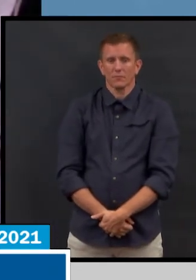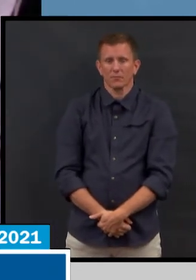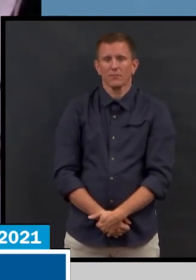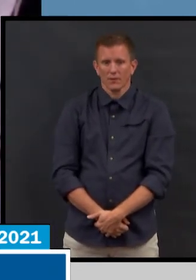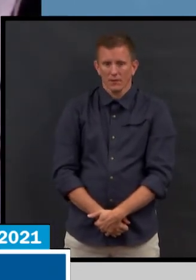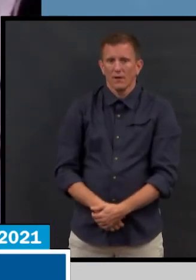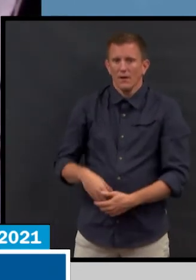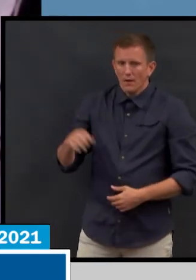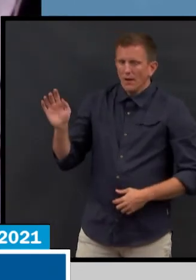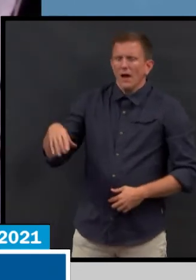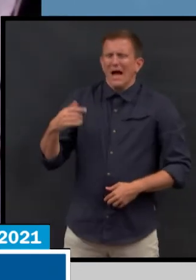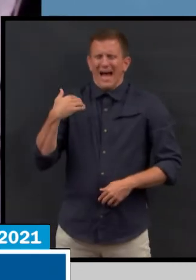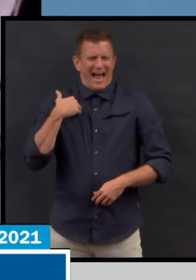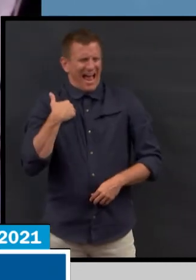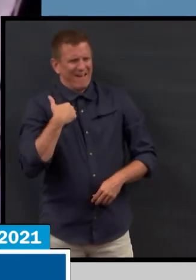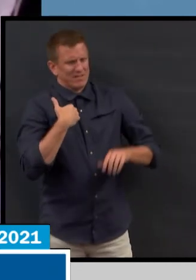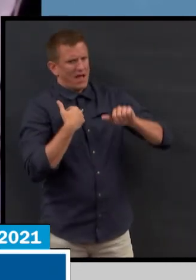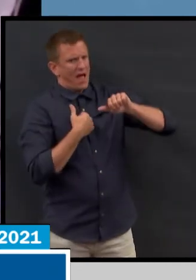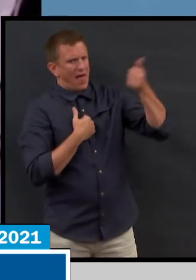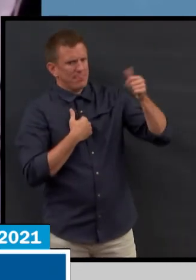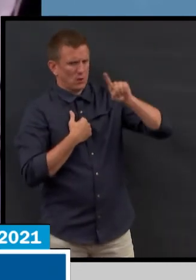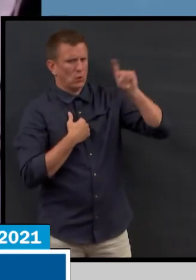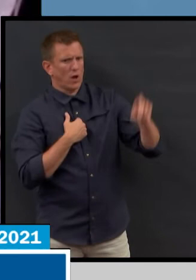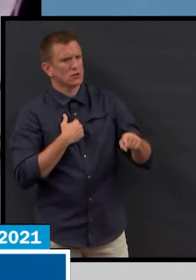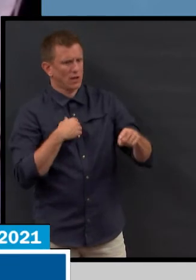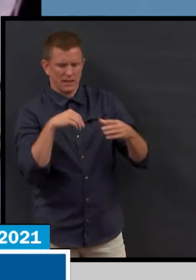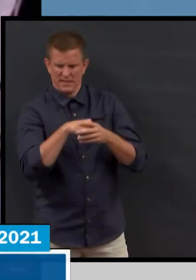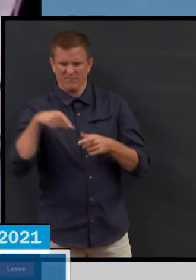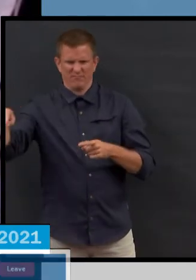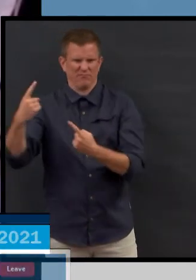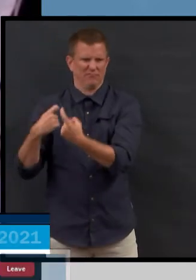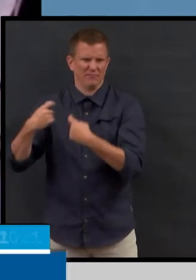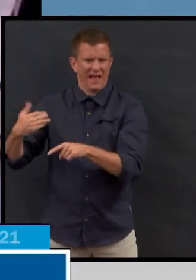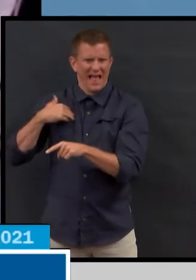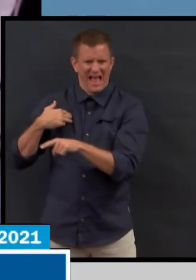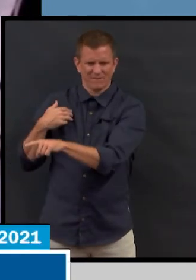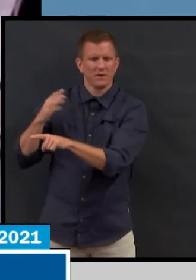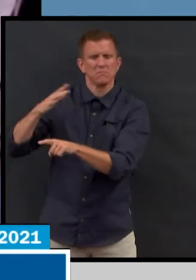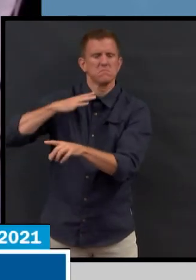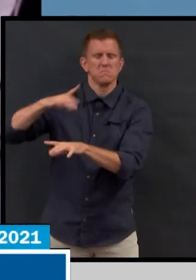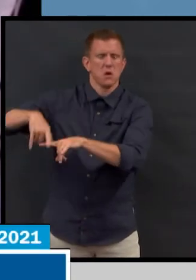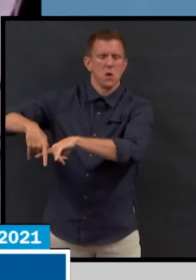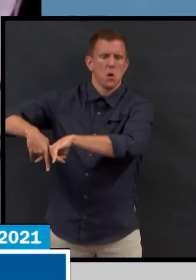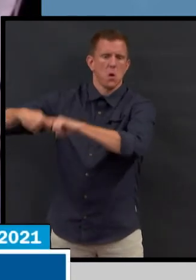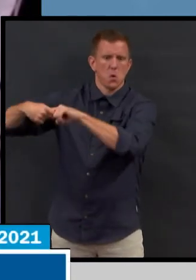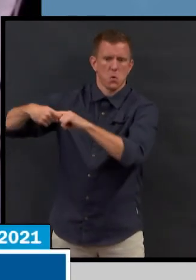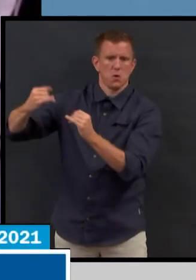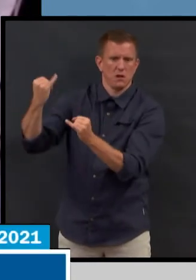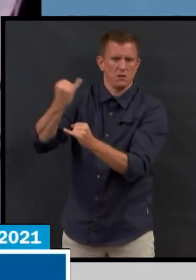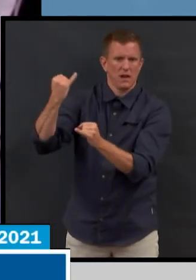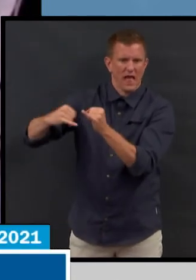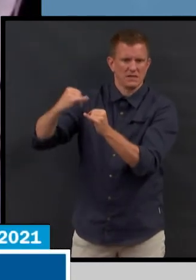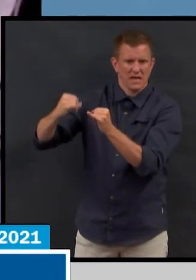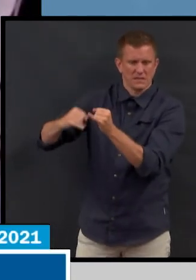tony is one franklin's another i will ask those at the end when we come to q a but this last one says